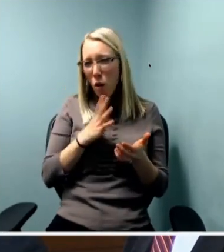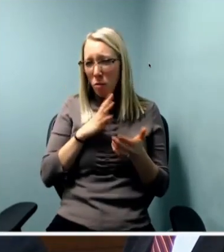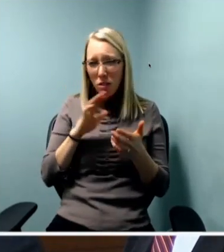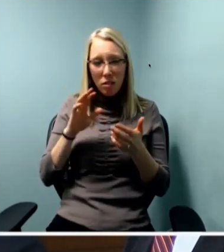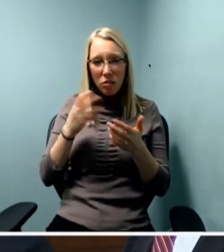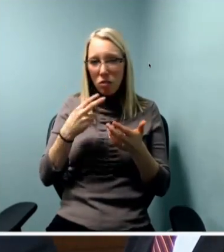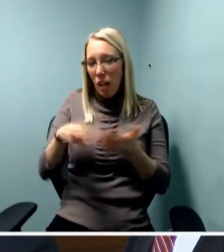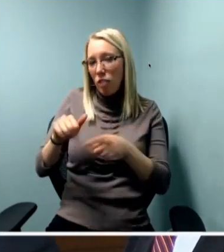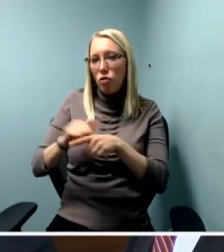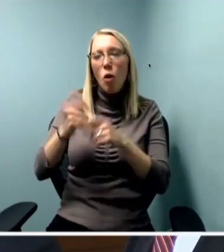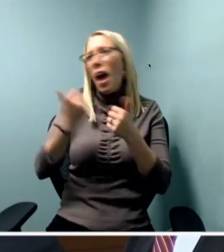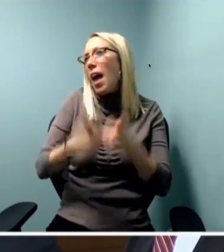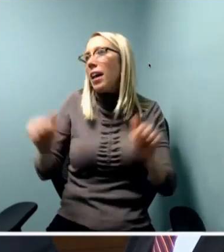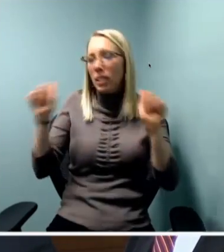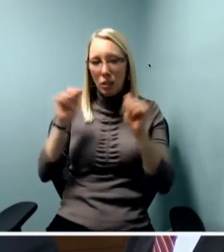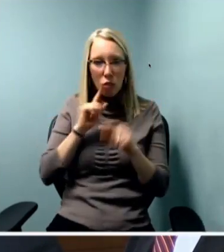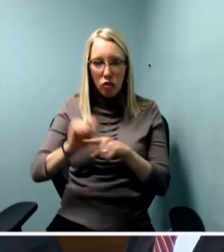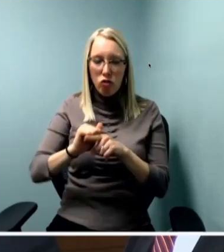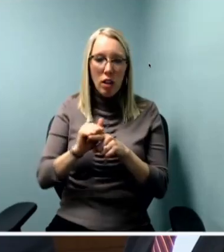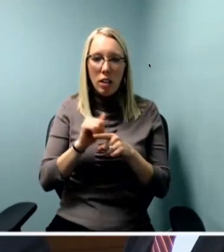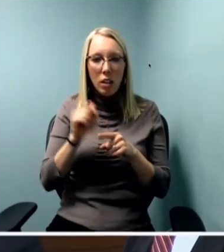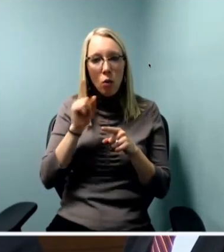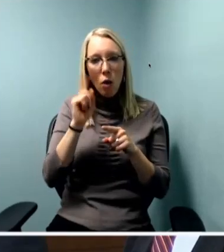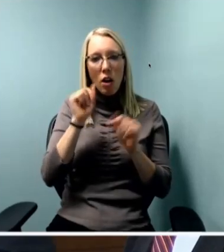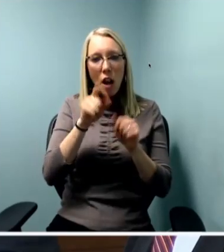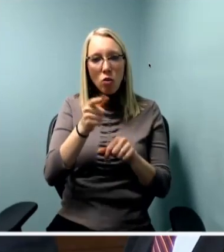It's that where can you create the experience that allows you